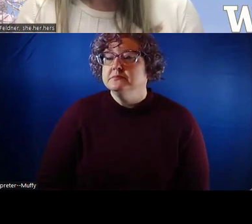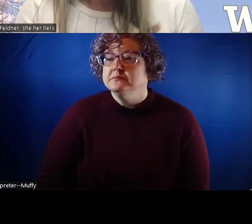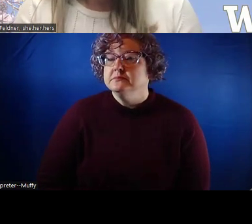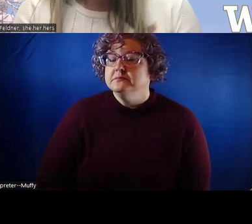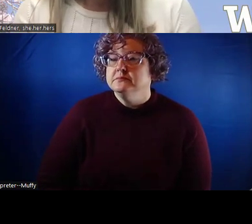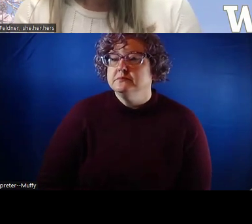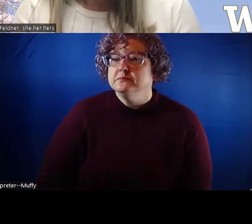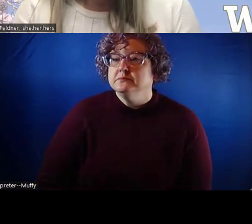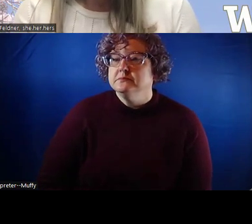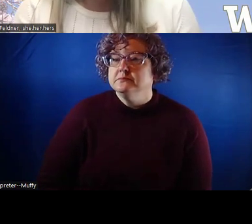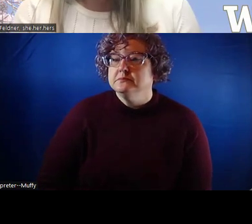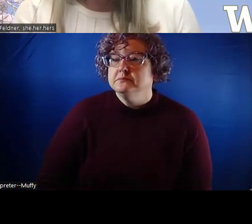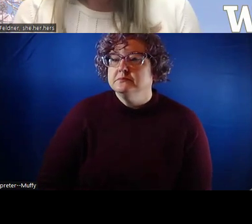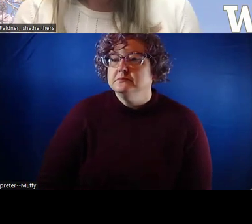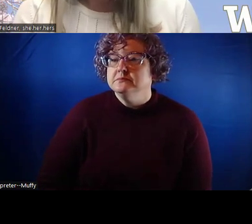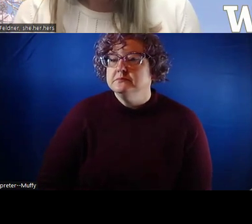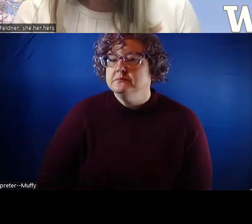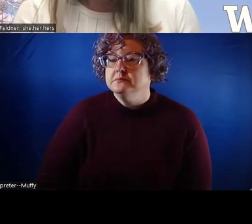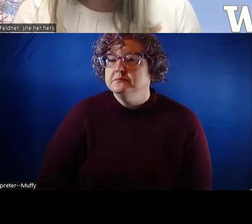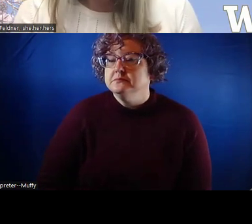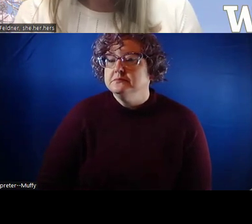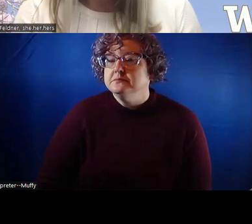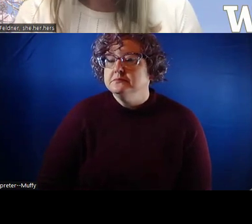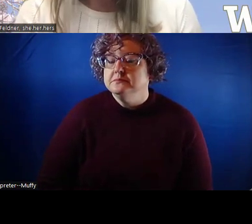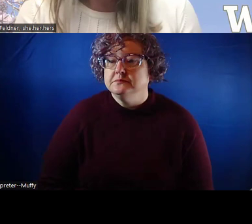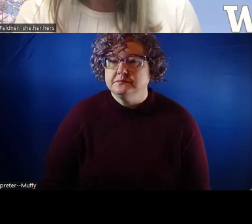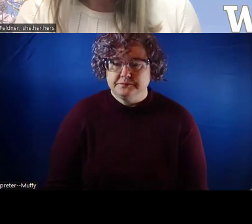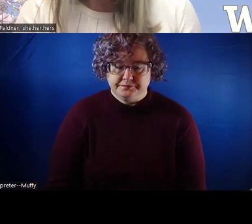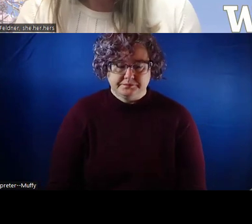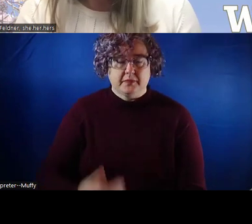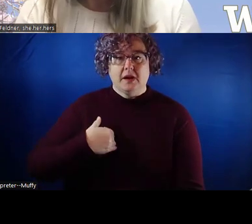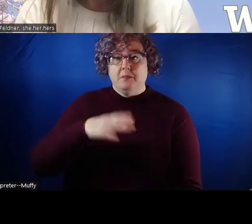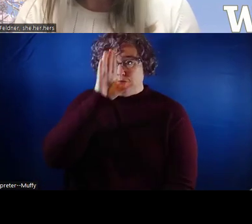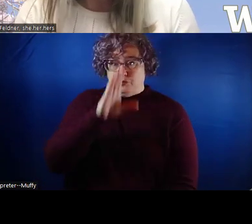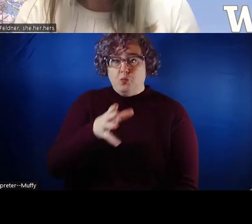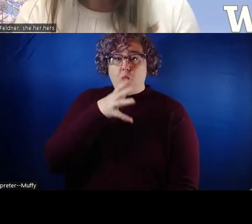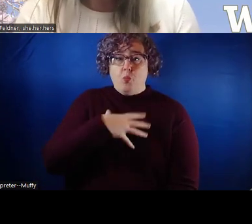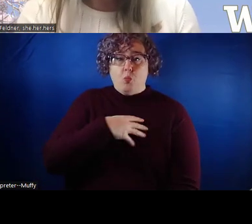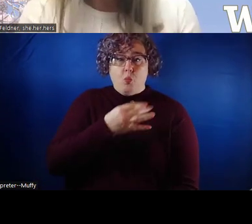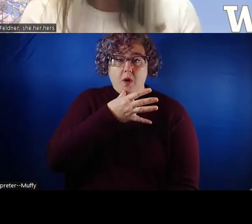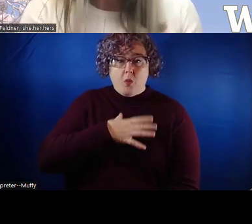So I'm a cisgendered white woman. My pronouns are she and her.